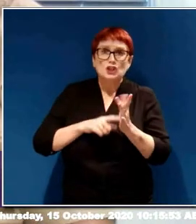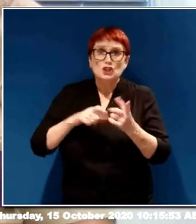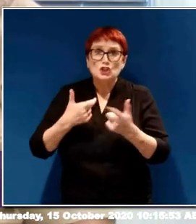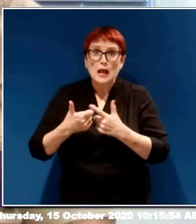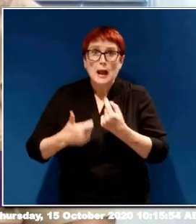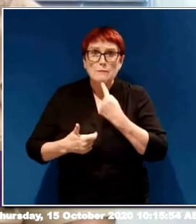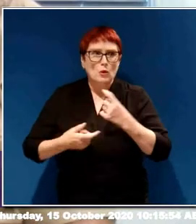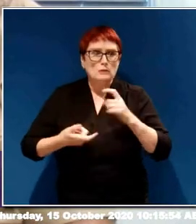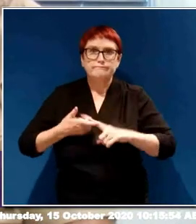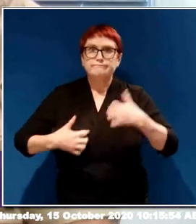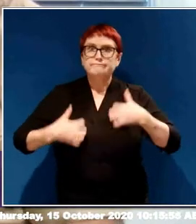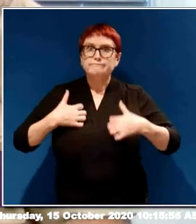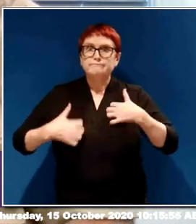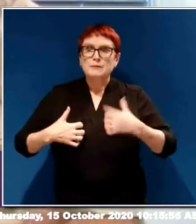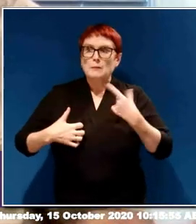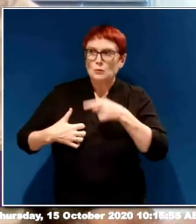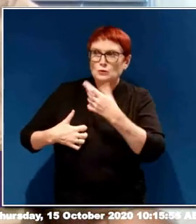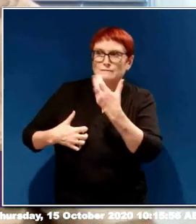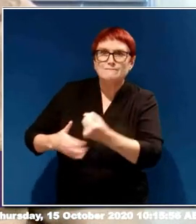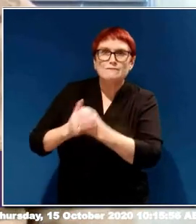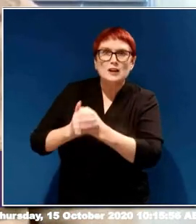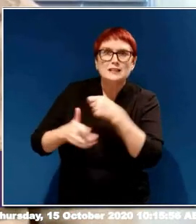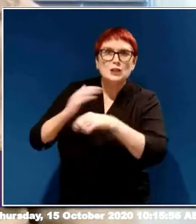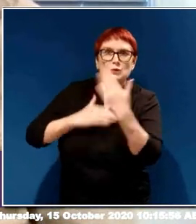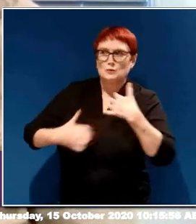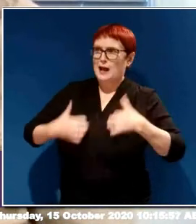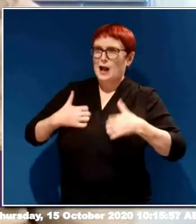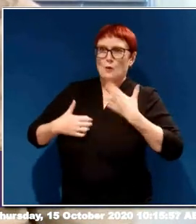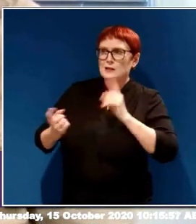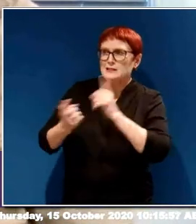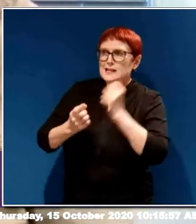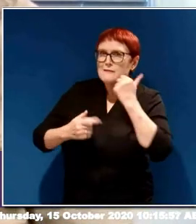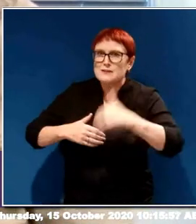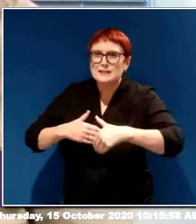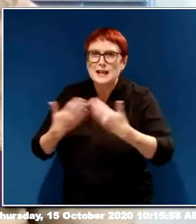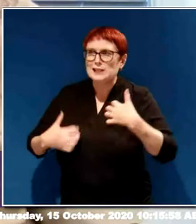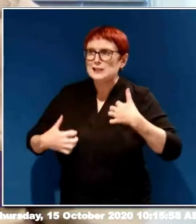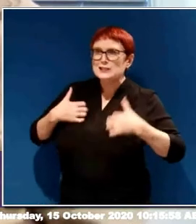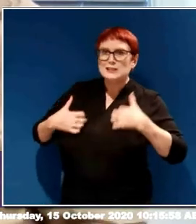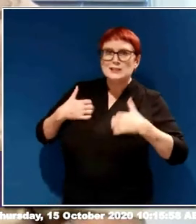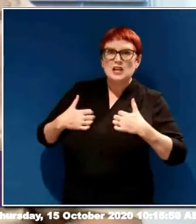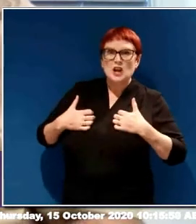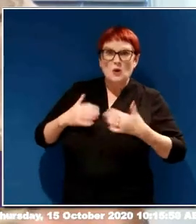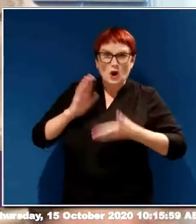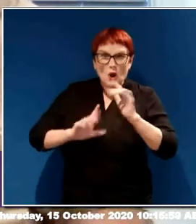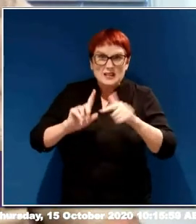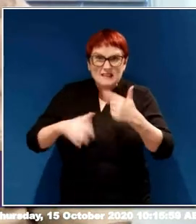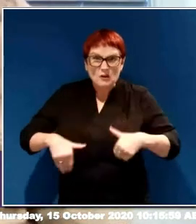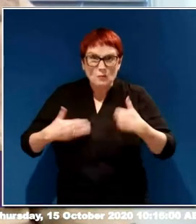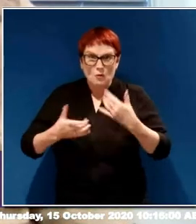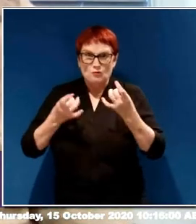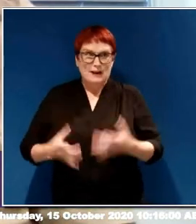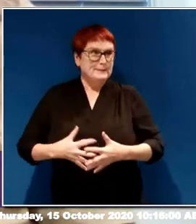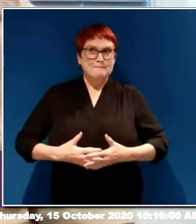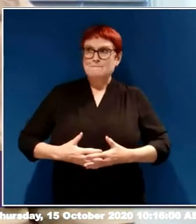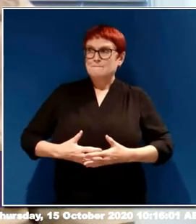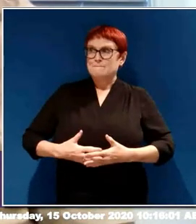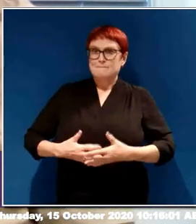He had friends, and he'd try to get in the car at 7.00 in the morning. So just shows you the difference.